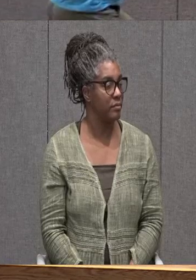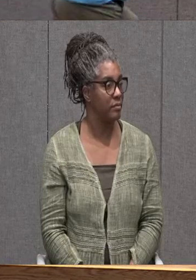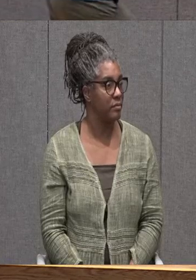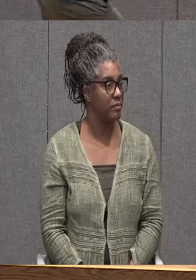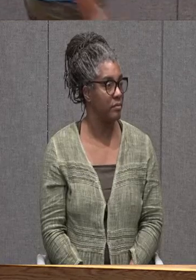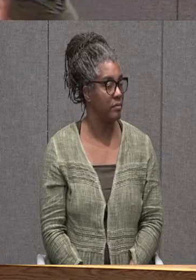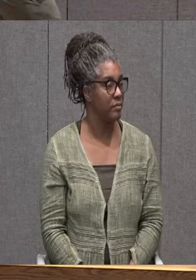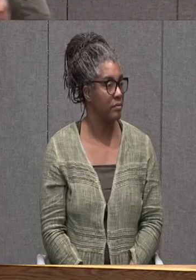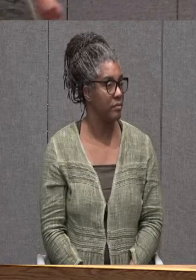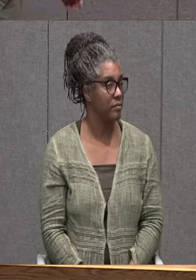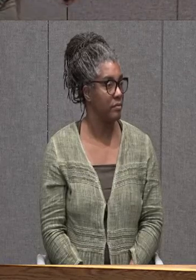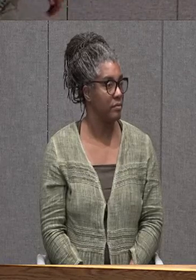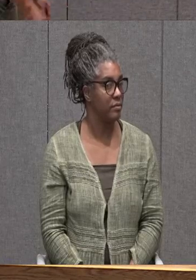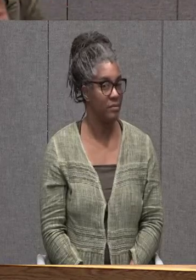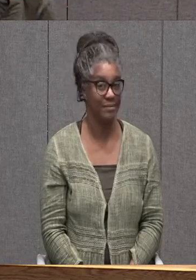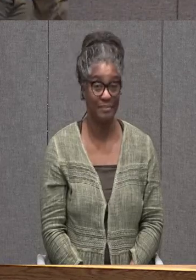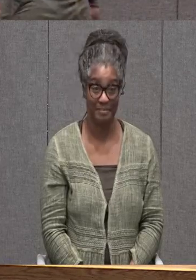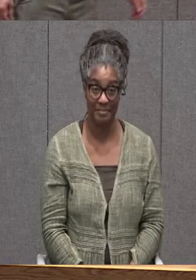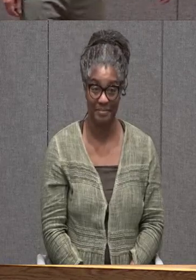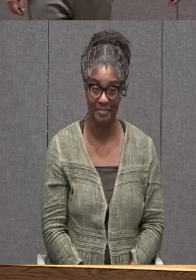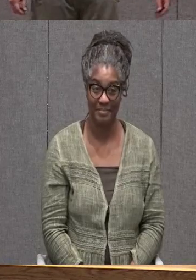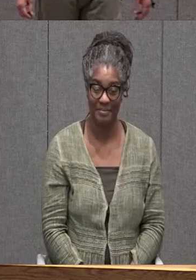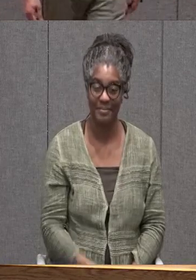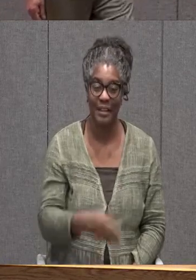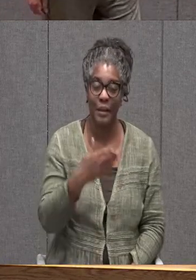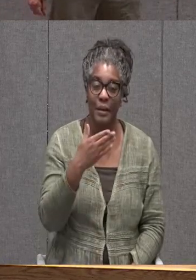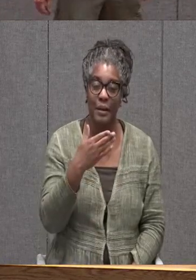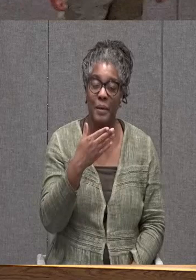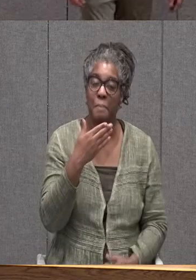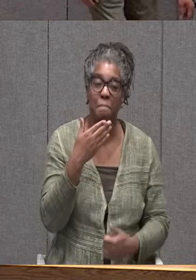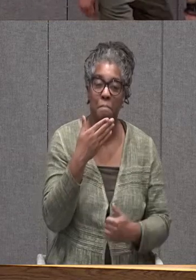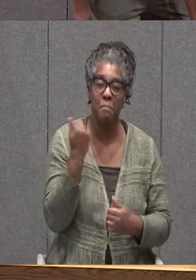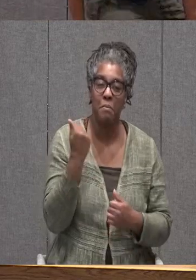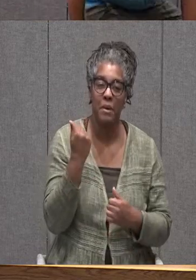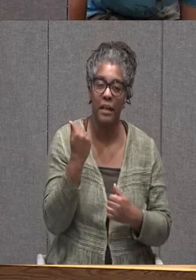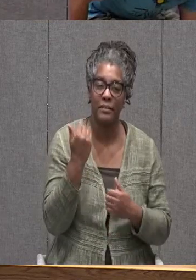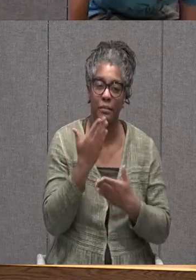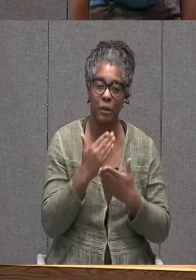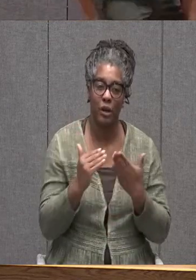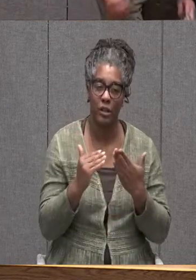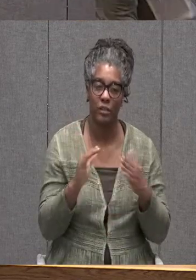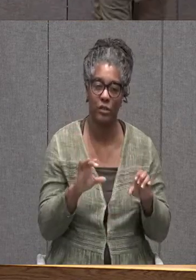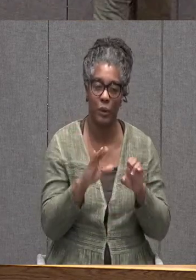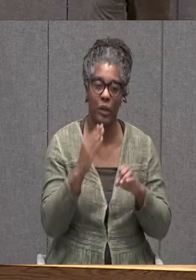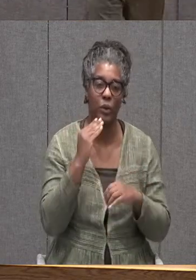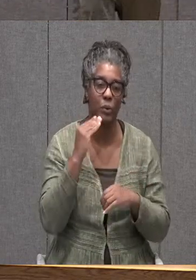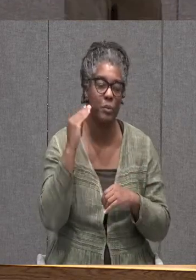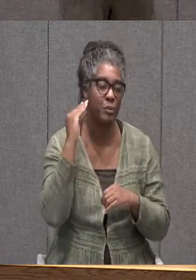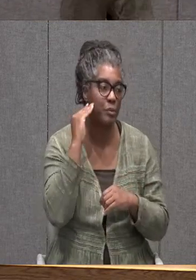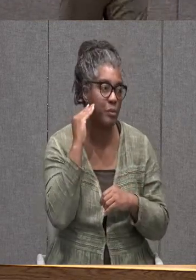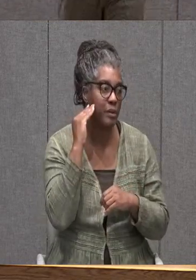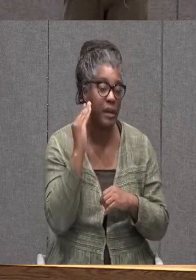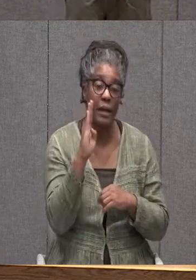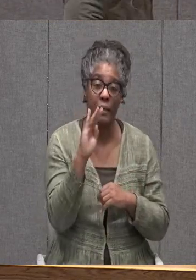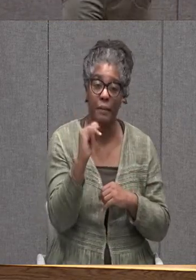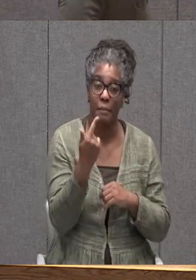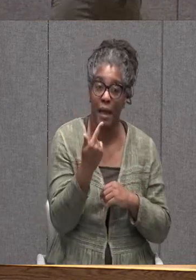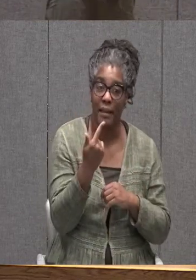(plastic popping) And one of the best parts about doing this at home, is these bags, and this equipment that we're using,